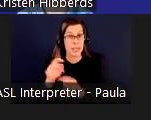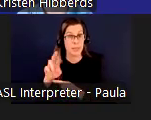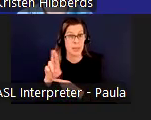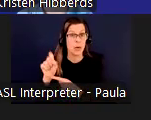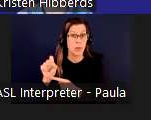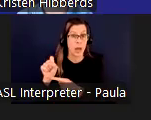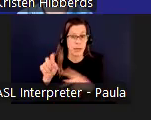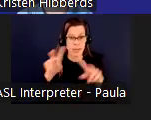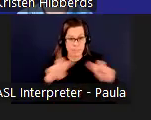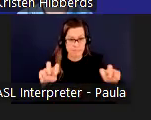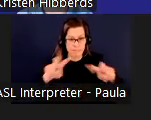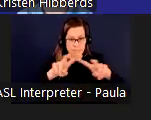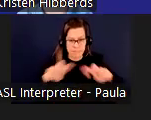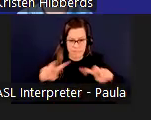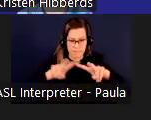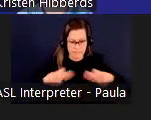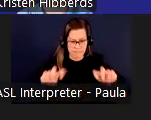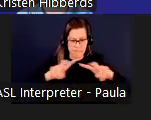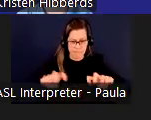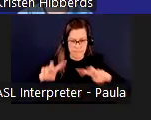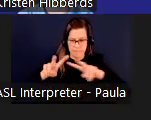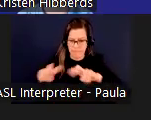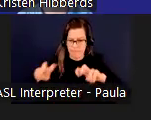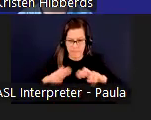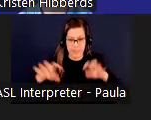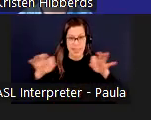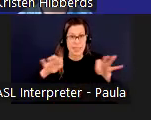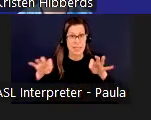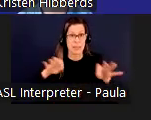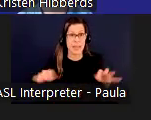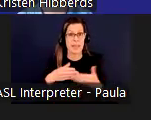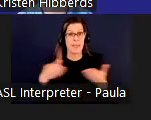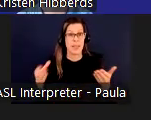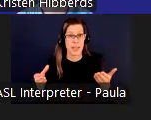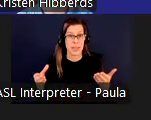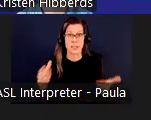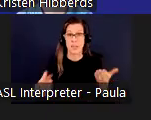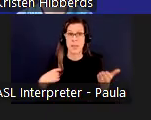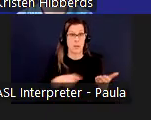being able to really kind of explain things that maybe we didn't understand.